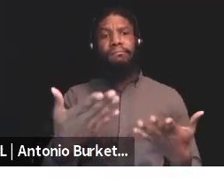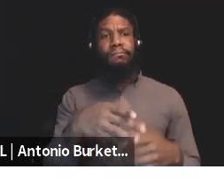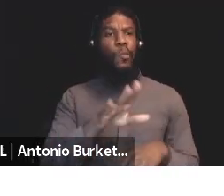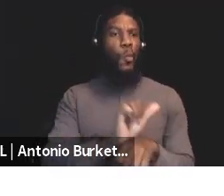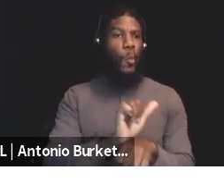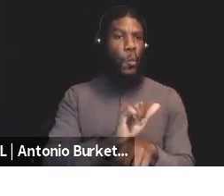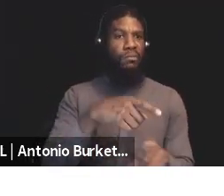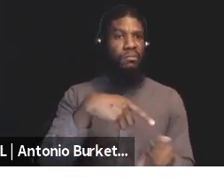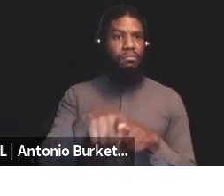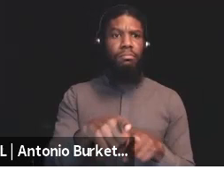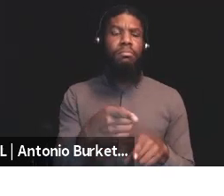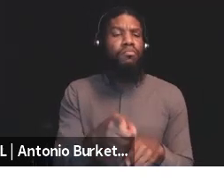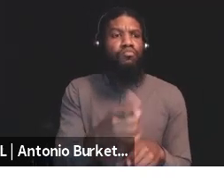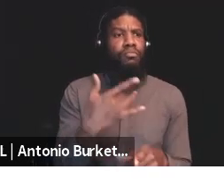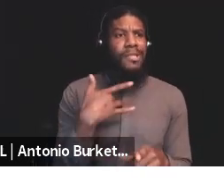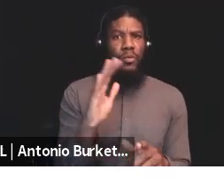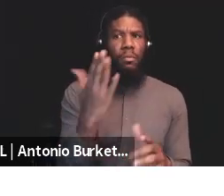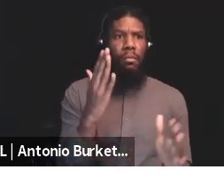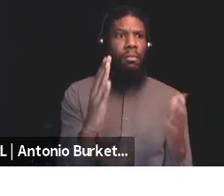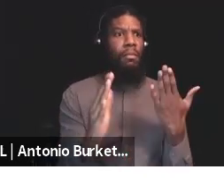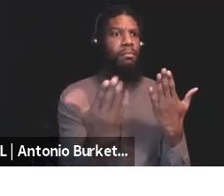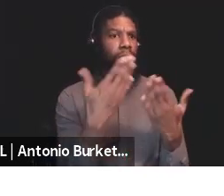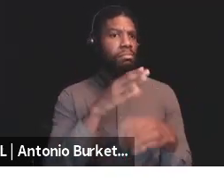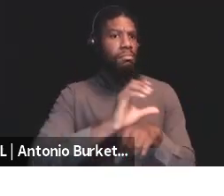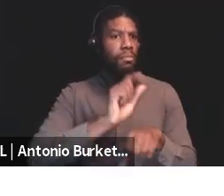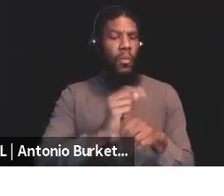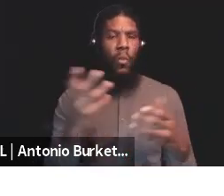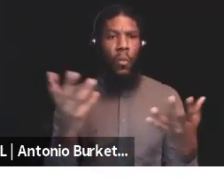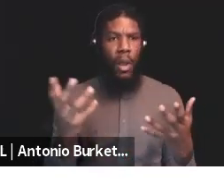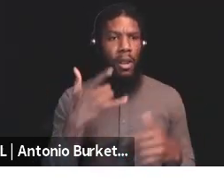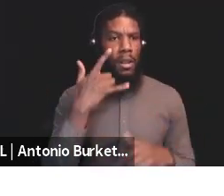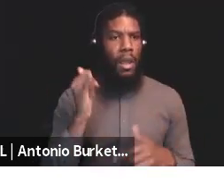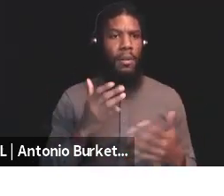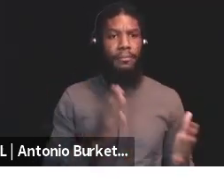consultants encounter at your centers? ? What kinds of techniques and multimodal?